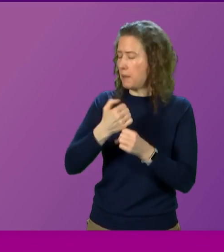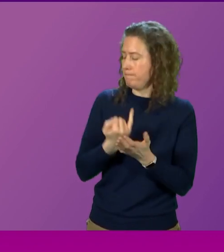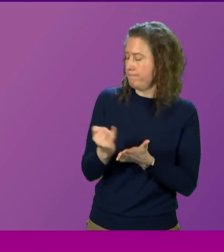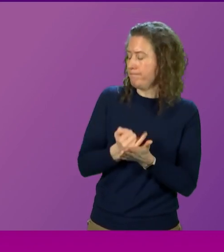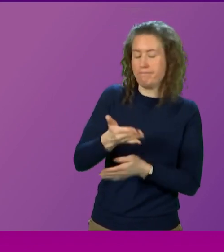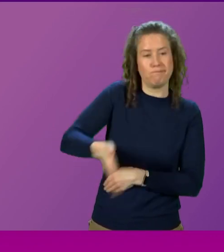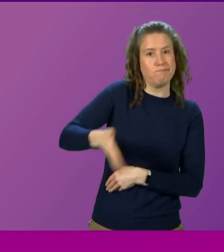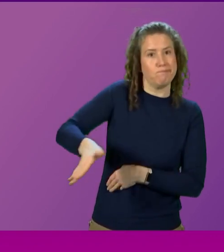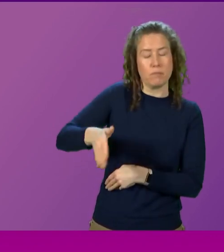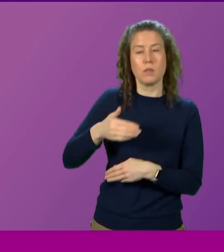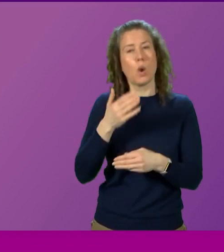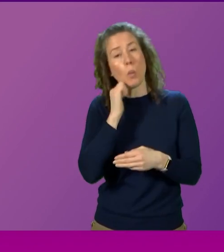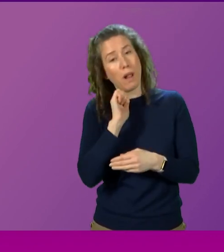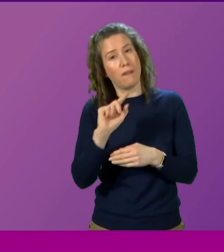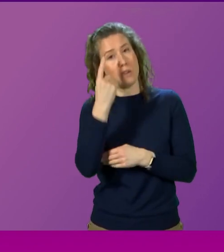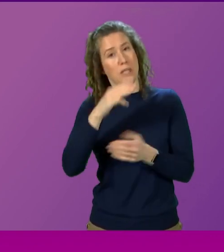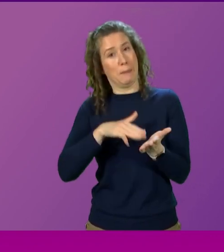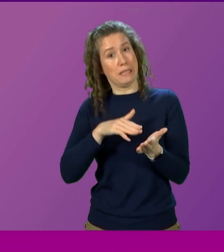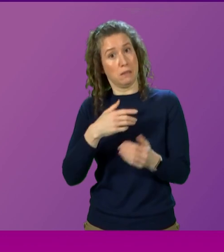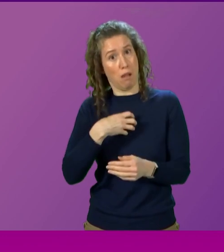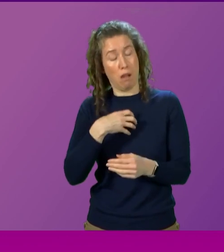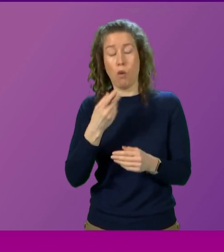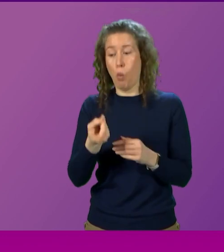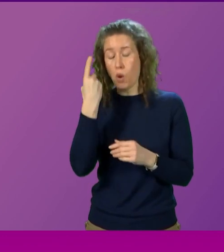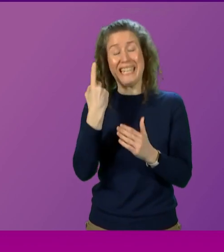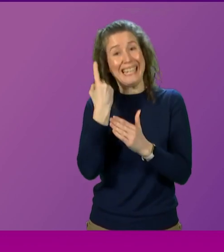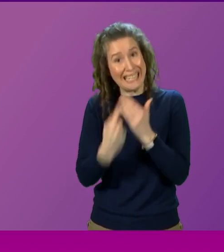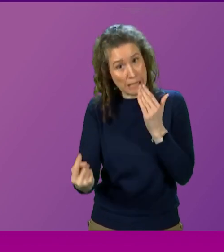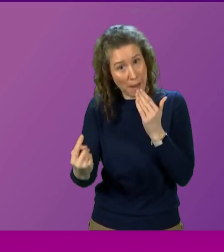Will the First Minister order an independent inquiry to restore confidence, relaunch the